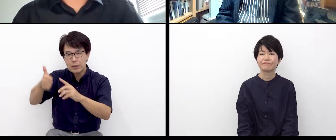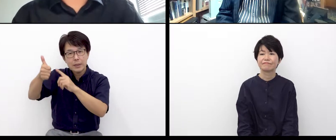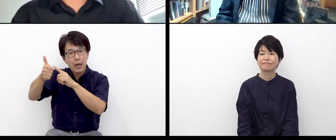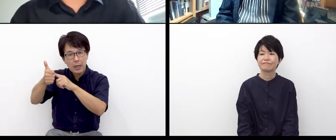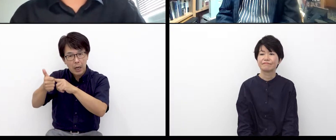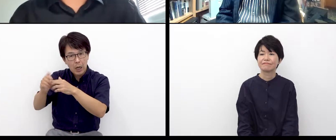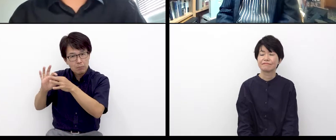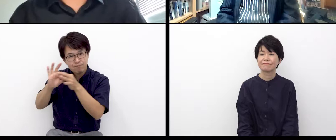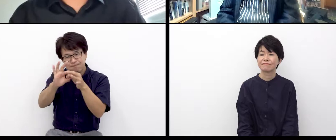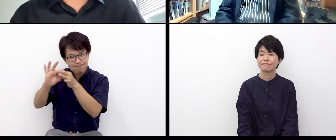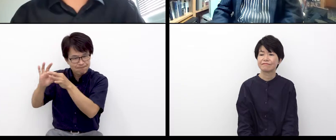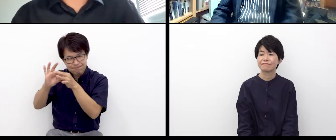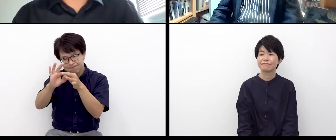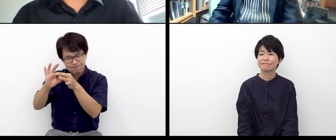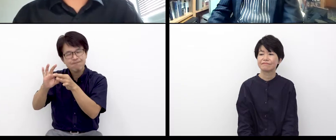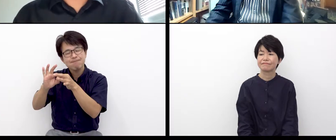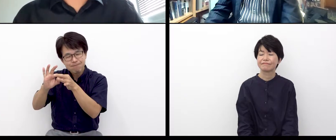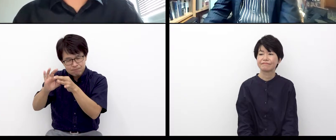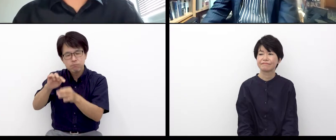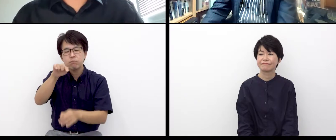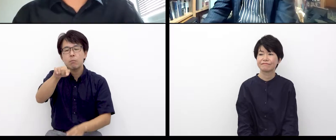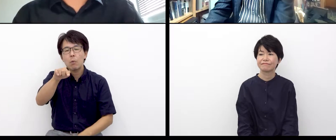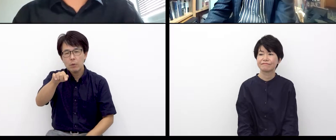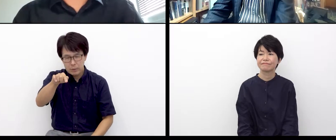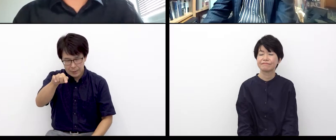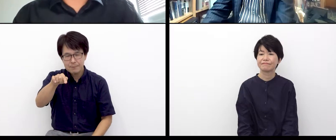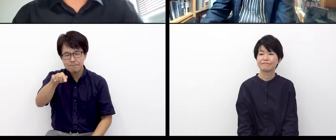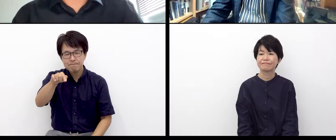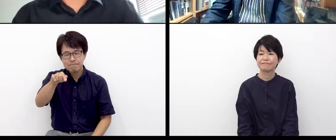an organization supporting young people who are “hikikomori”(shut-in people),